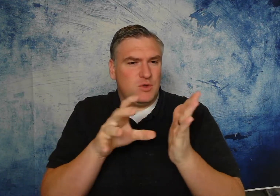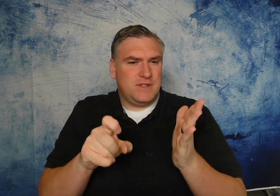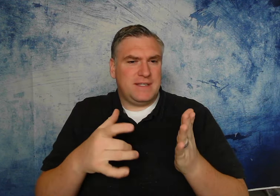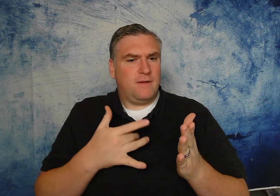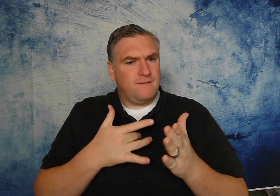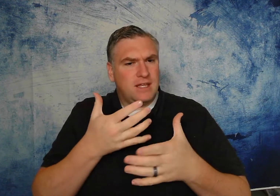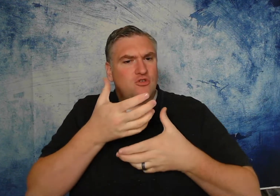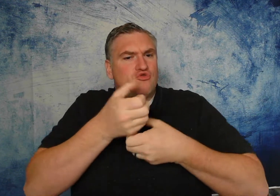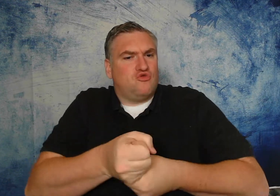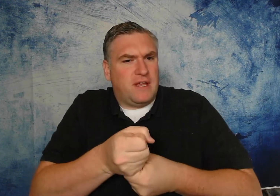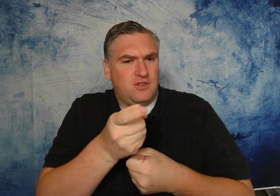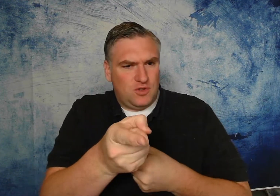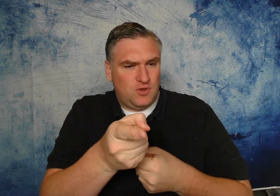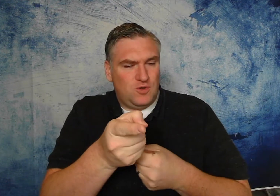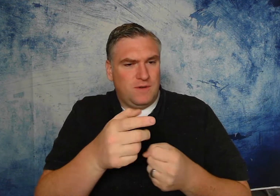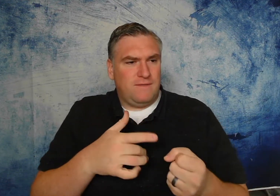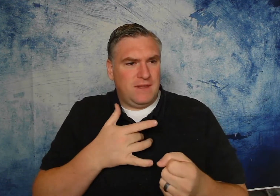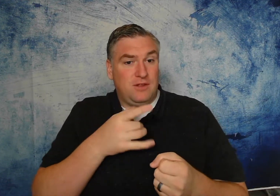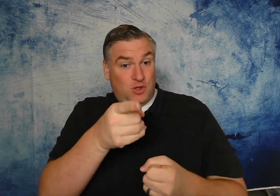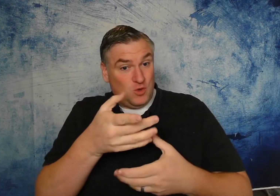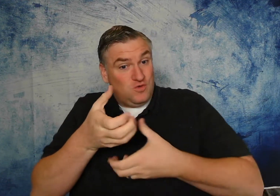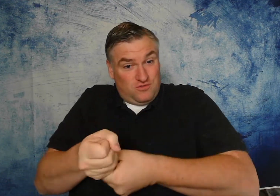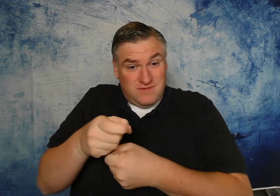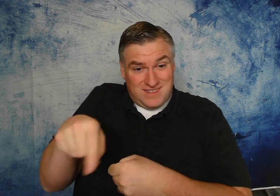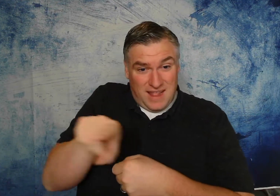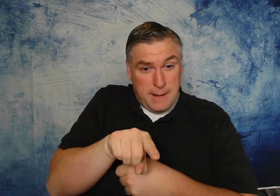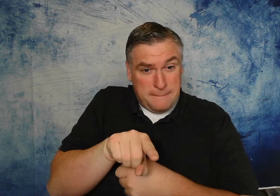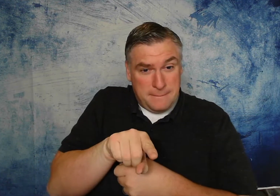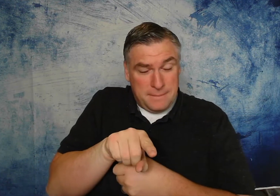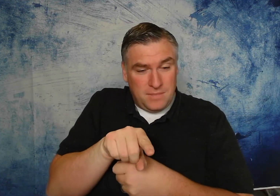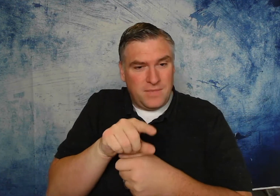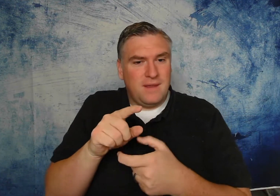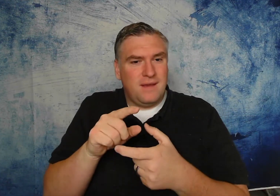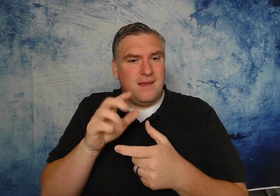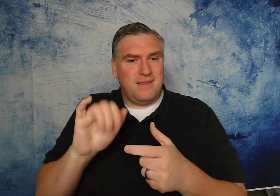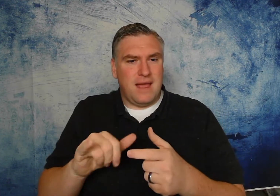so important! Reading's hard and if students feel they can trust you and you trust them,